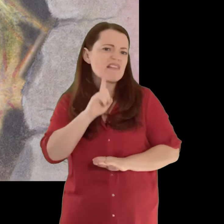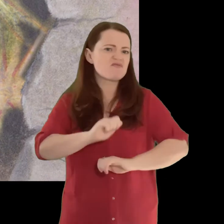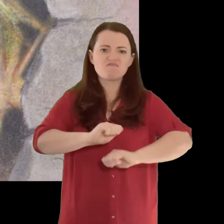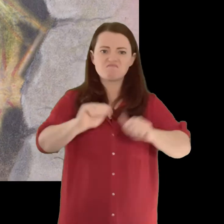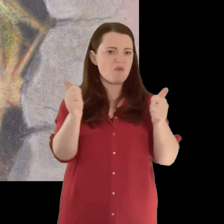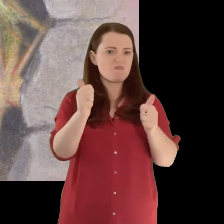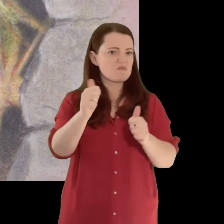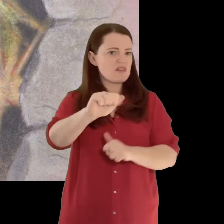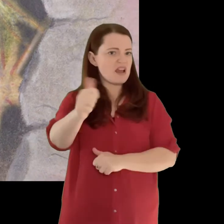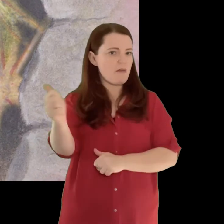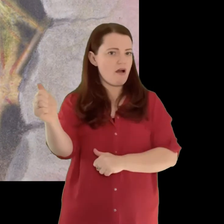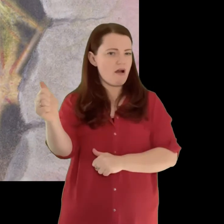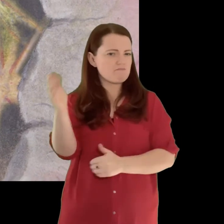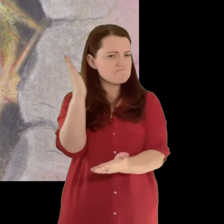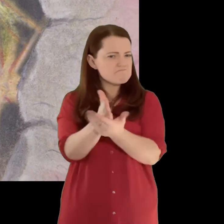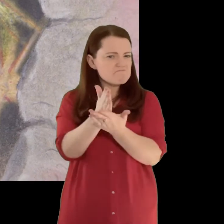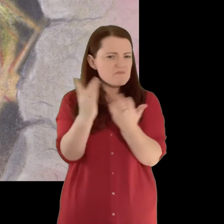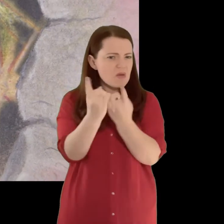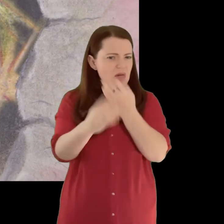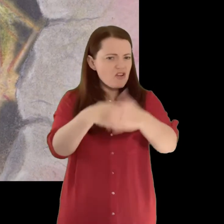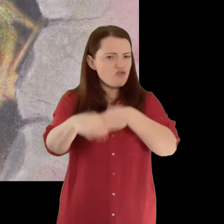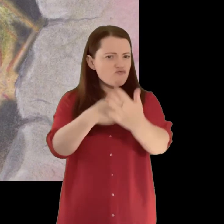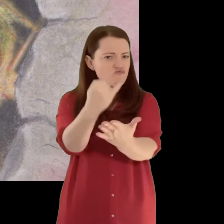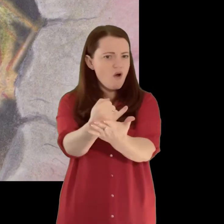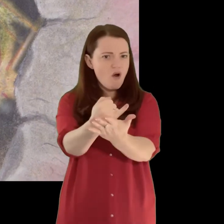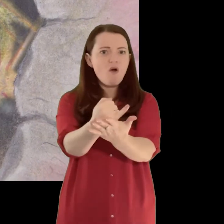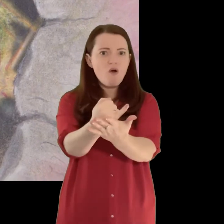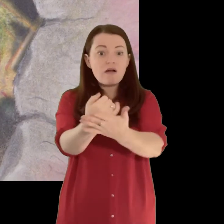and it was clear that something had gone very badly wrong